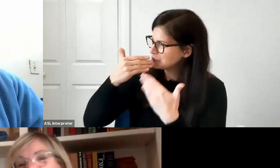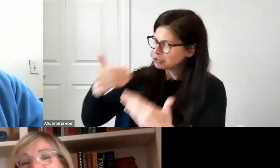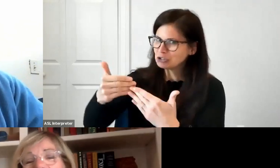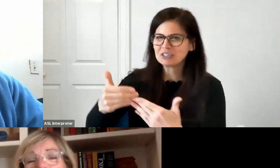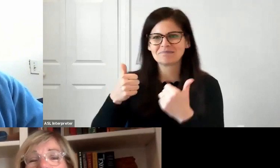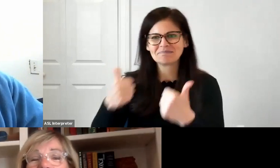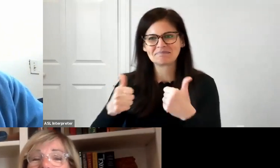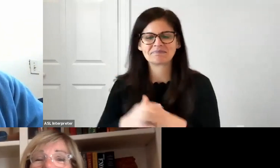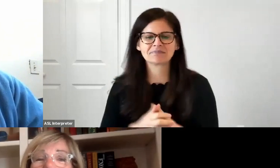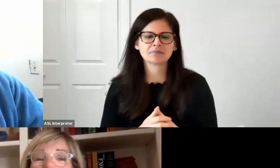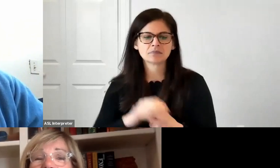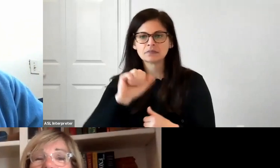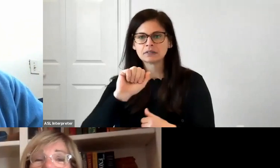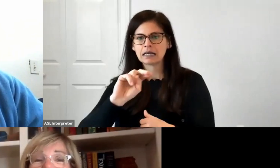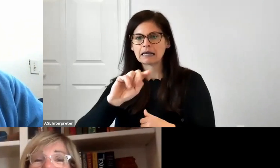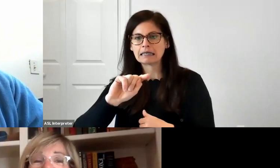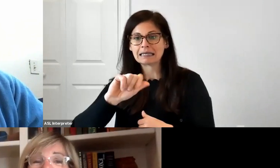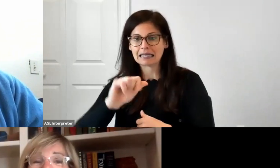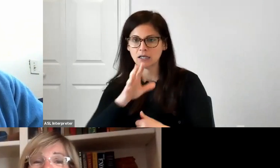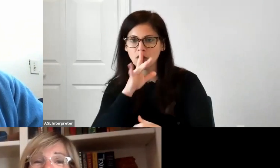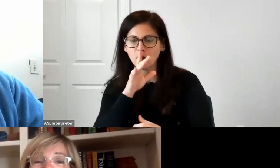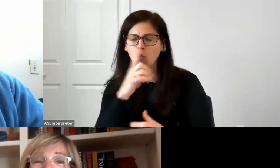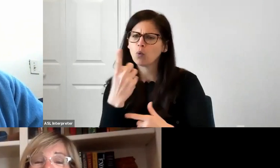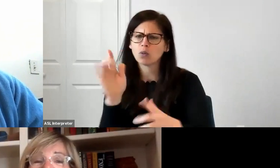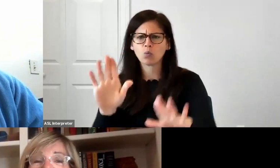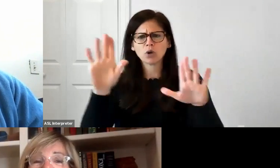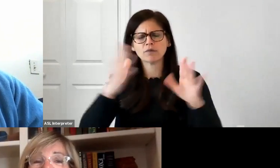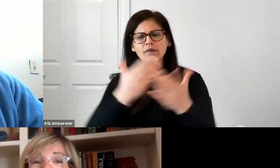So, one of the wonderful things about our UP Awards